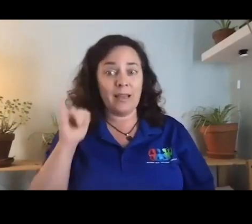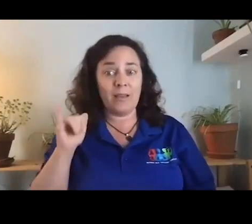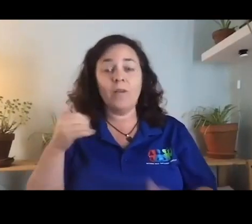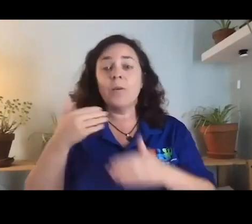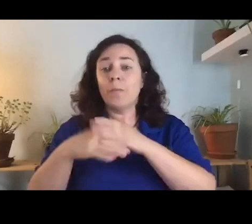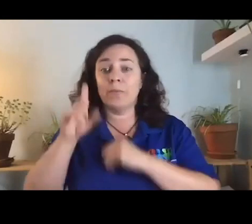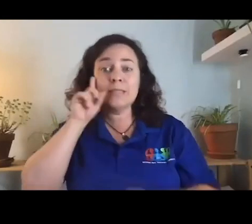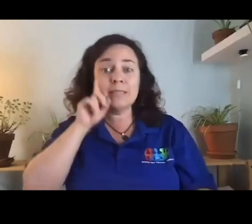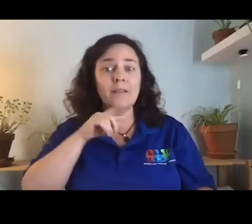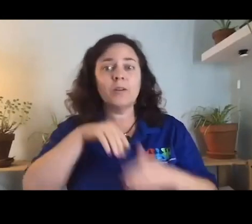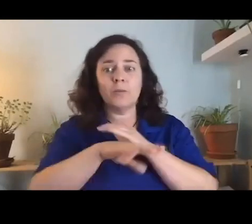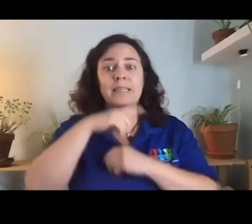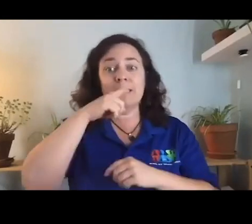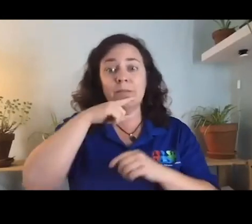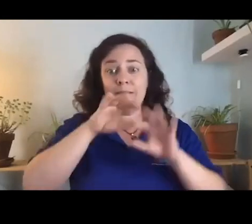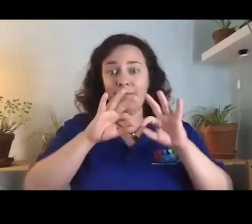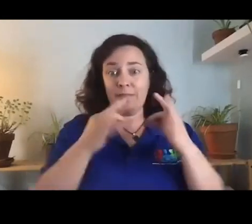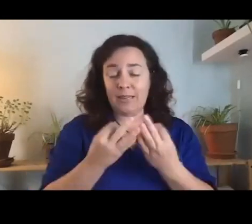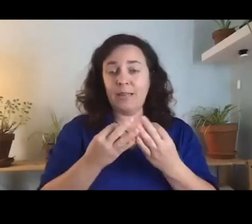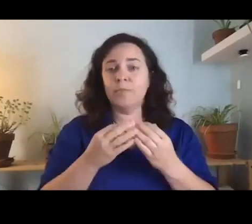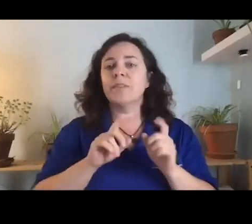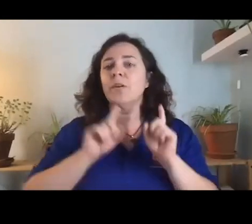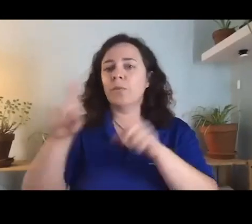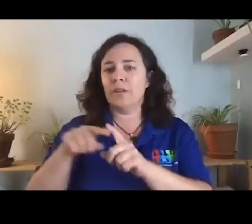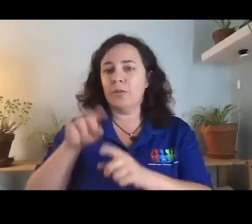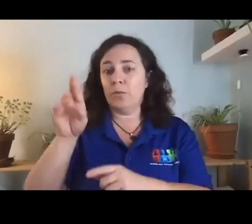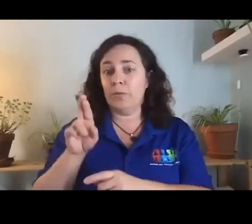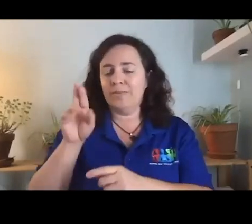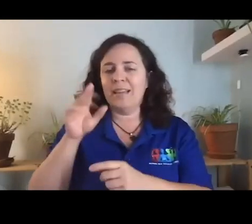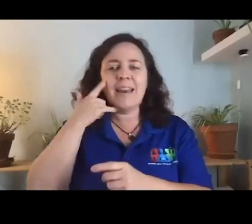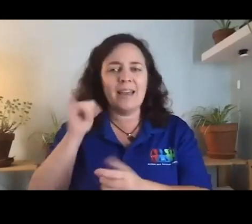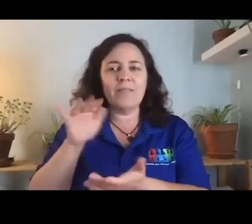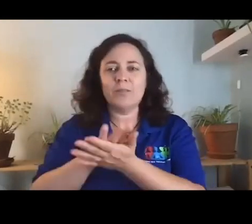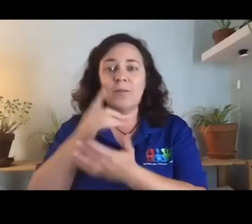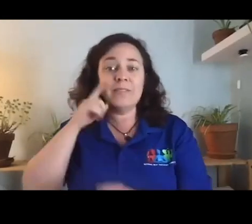Blake was born Deaf to a hearing family in California.